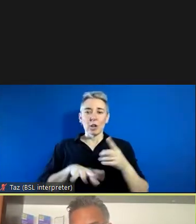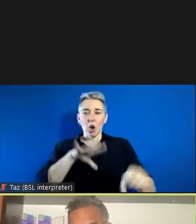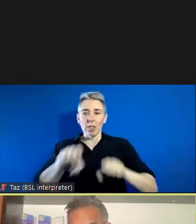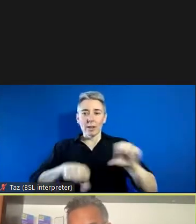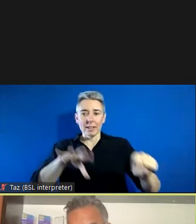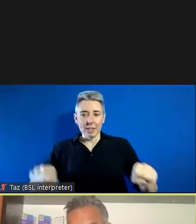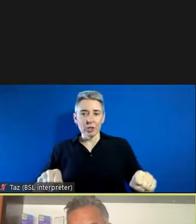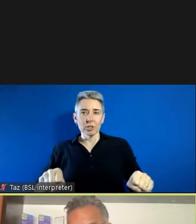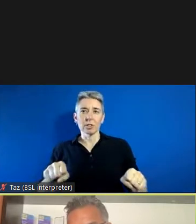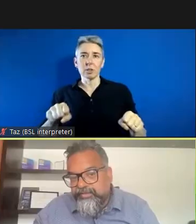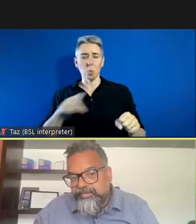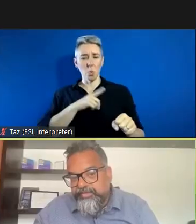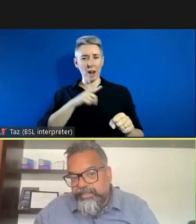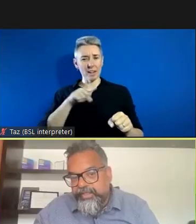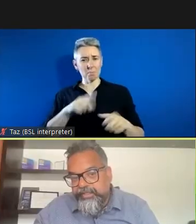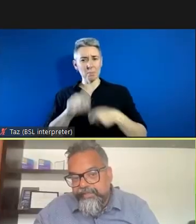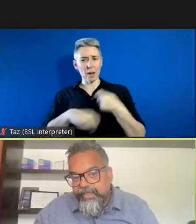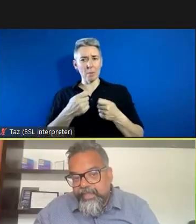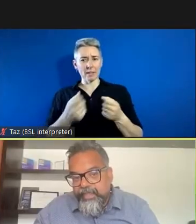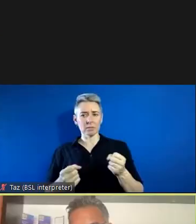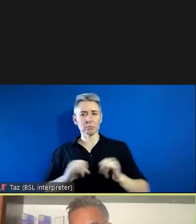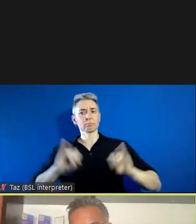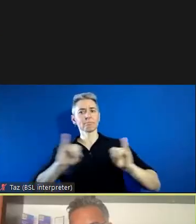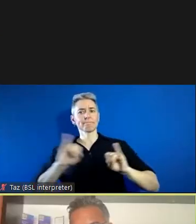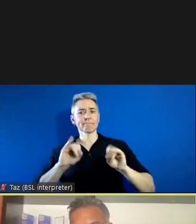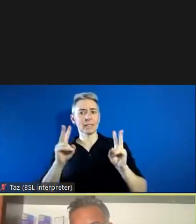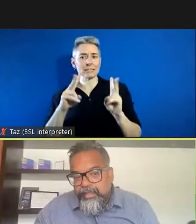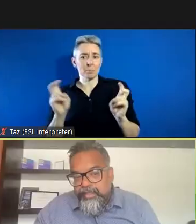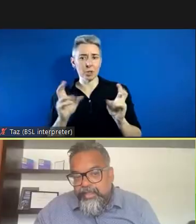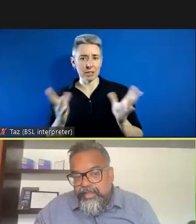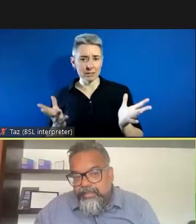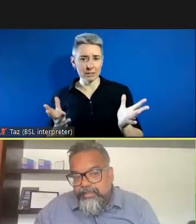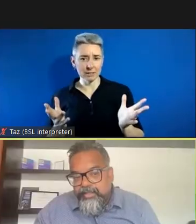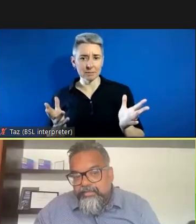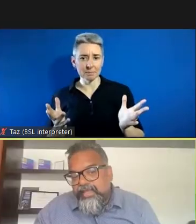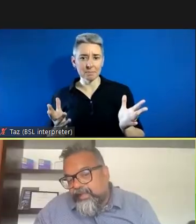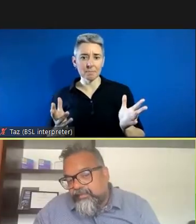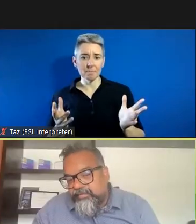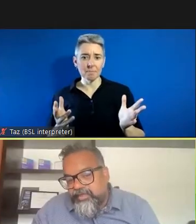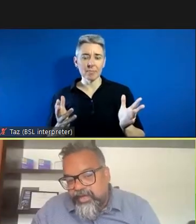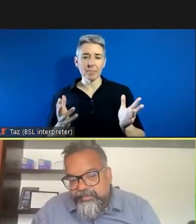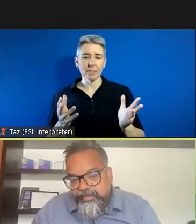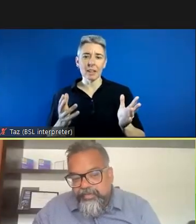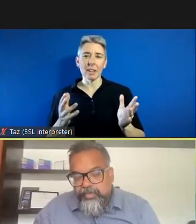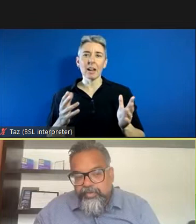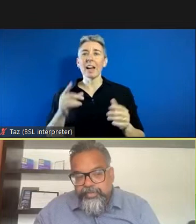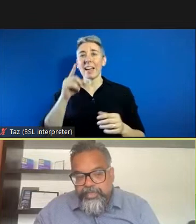is it become such a controversial subject? There that slide has been recorded in that